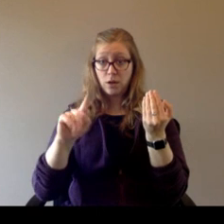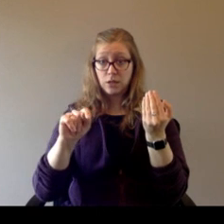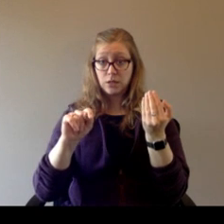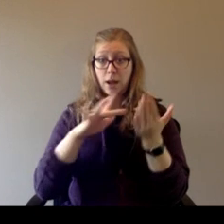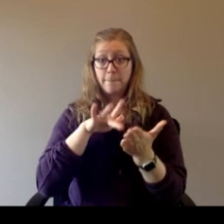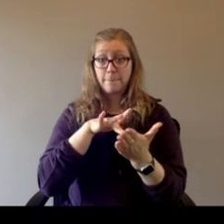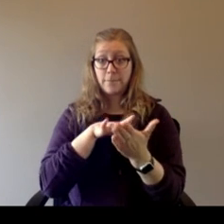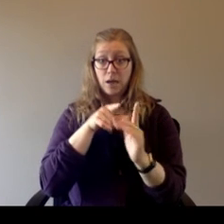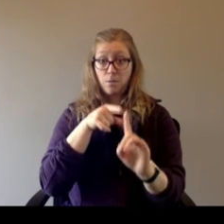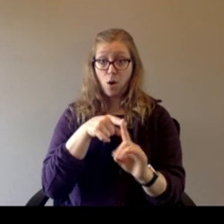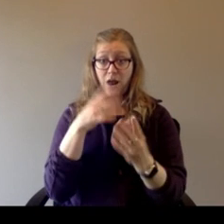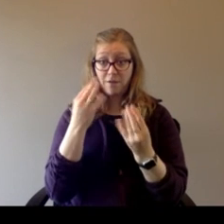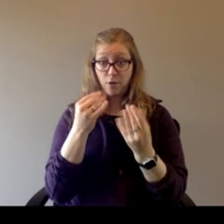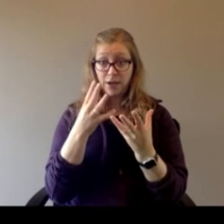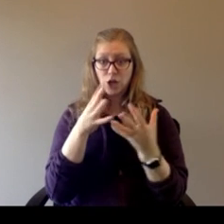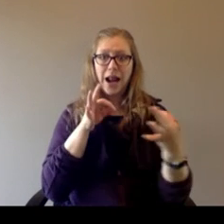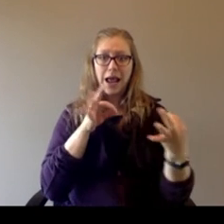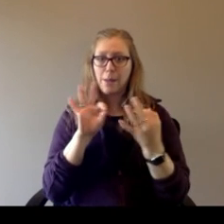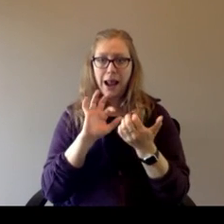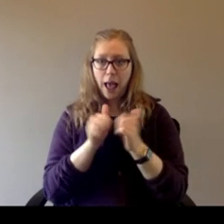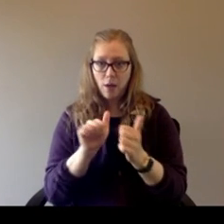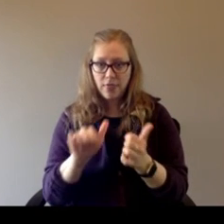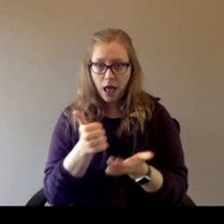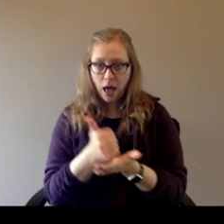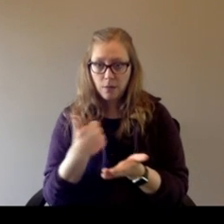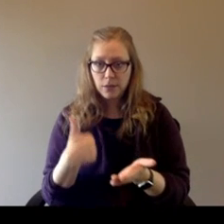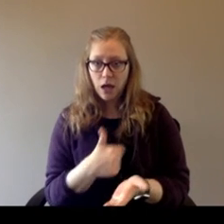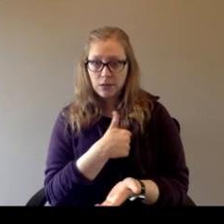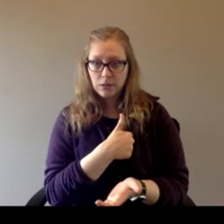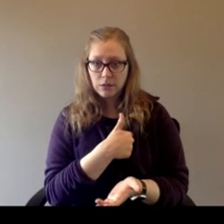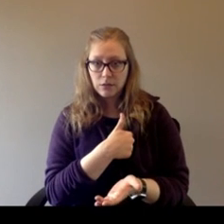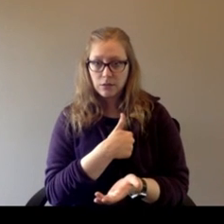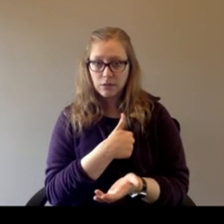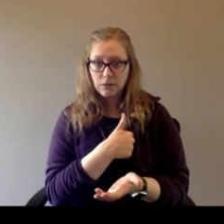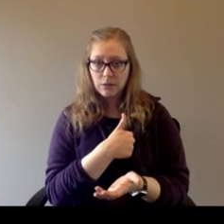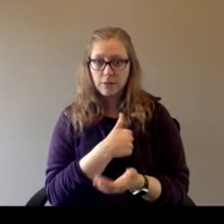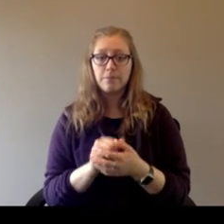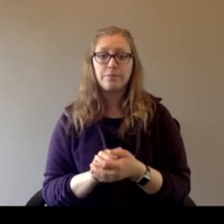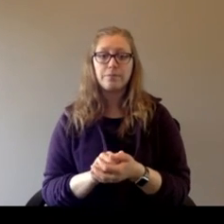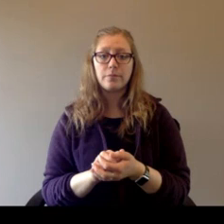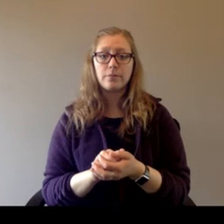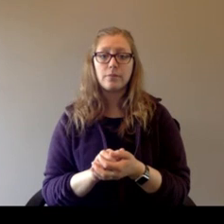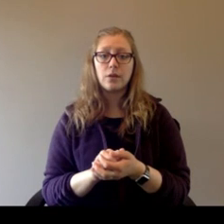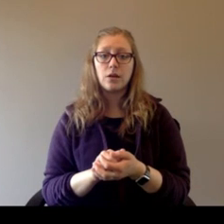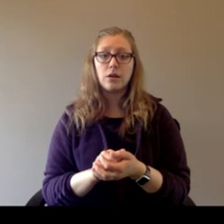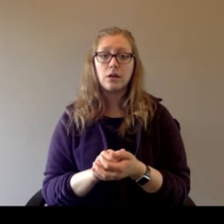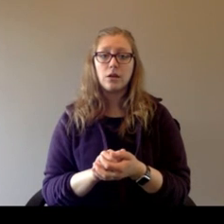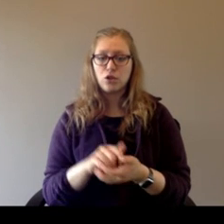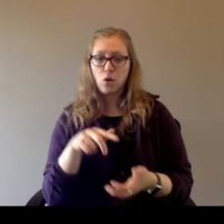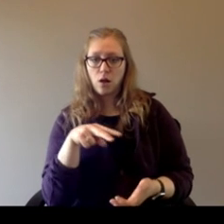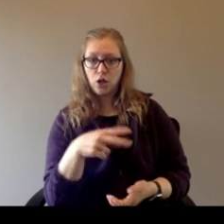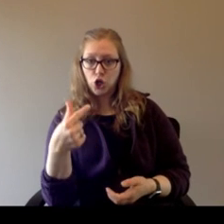So the fact that R is the midpoint of PM we can conclude the PR, the distance,